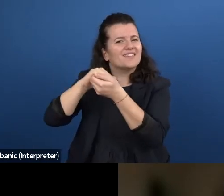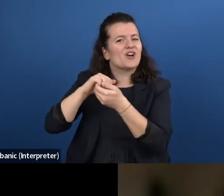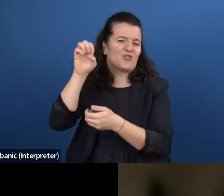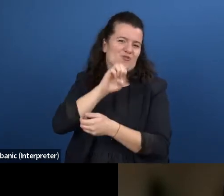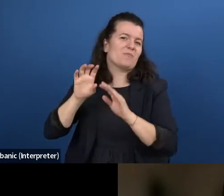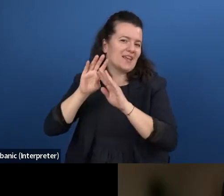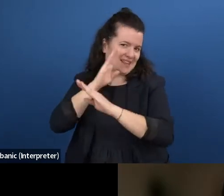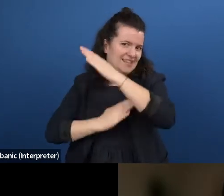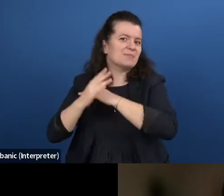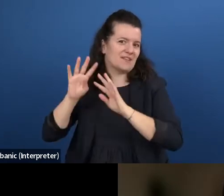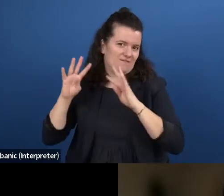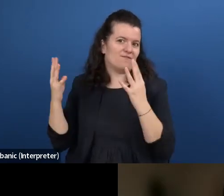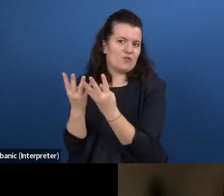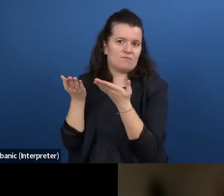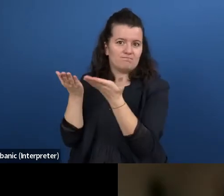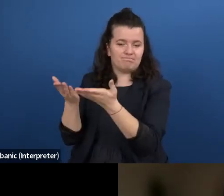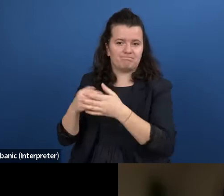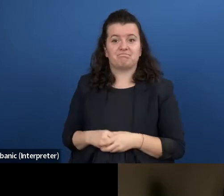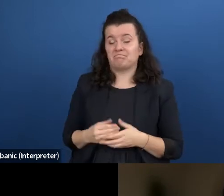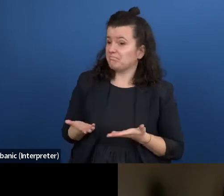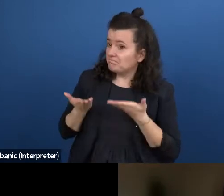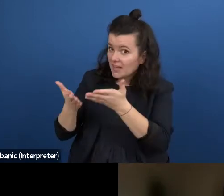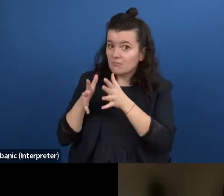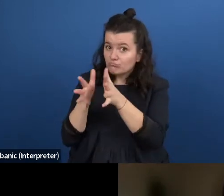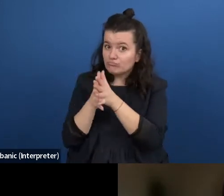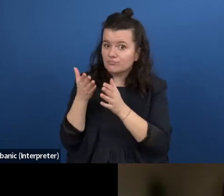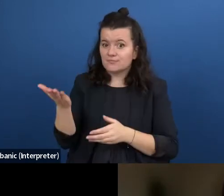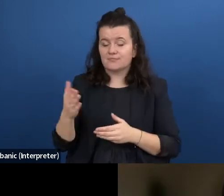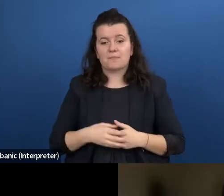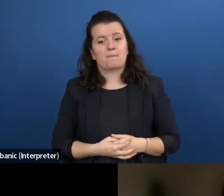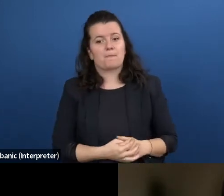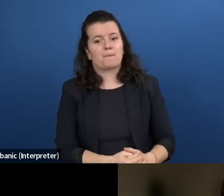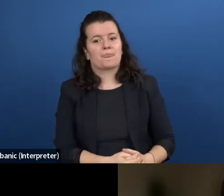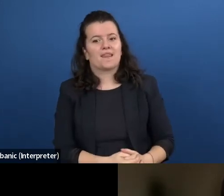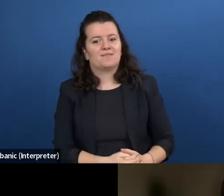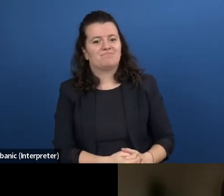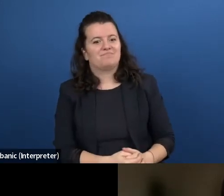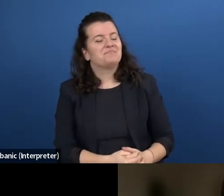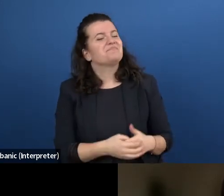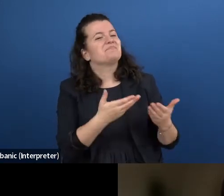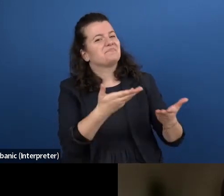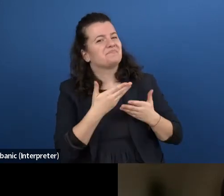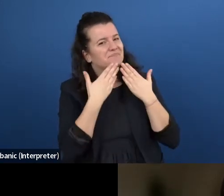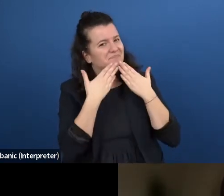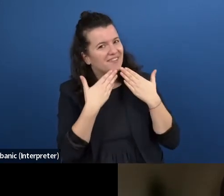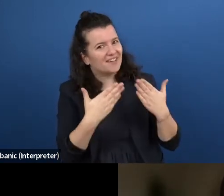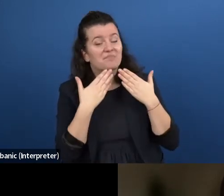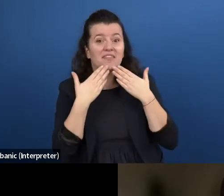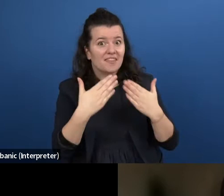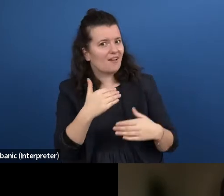Thank you, Ana. Good afternoon, everyone. Firstly, thank you for the invitation to speak in this webinar.